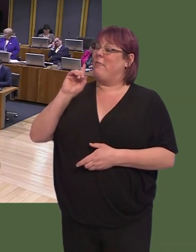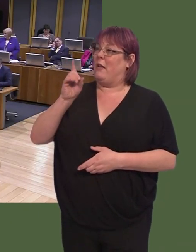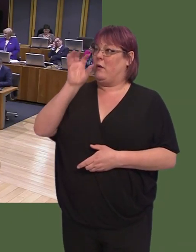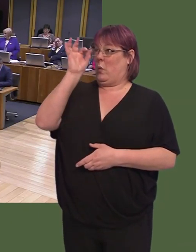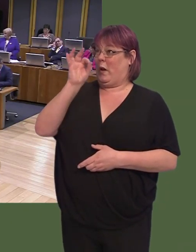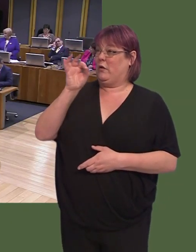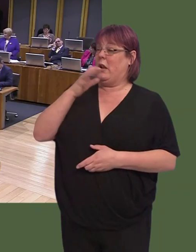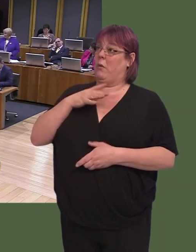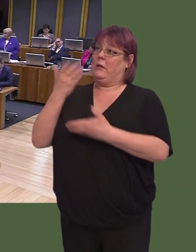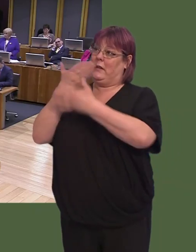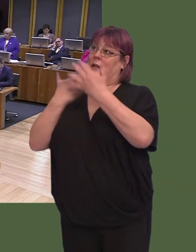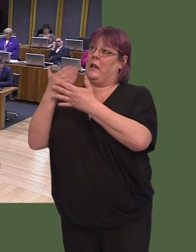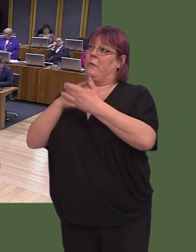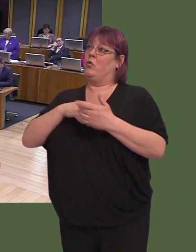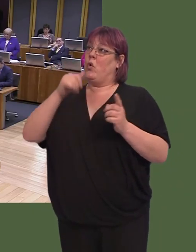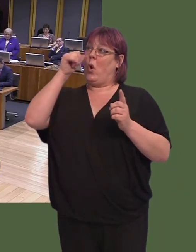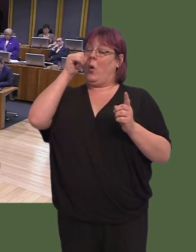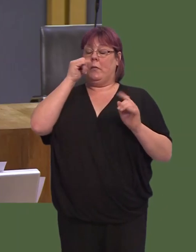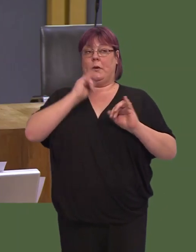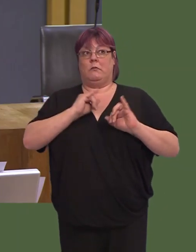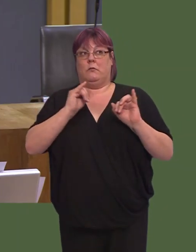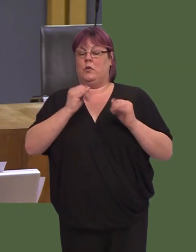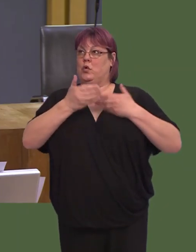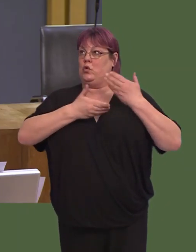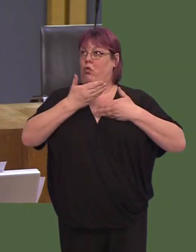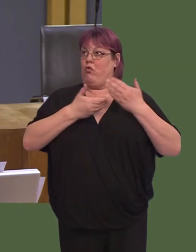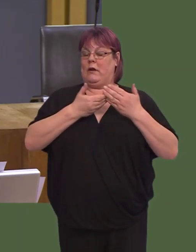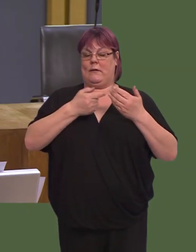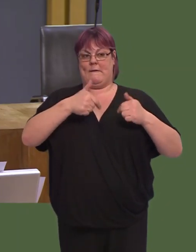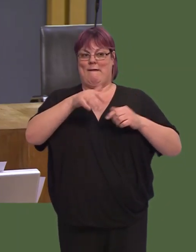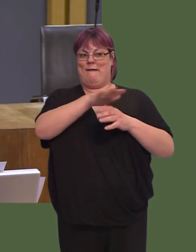be aware, there have been some distressing stories in our neck of the woods where a reported